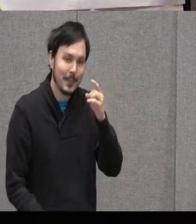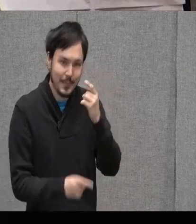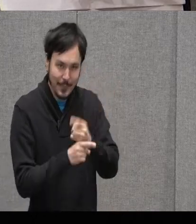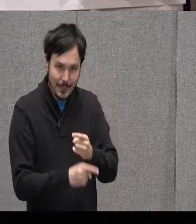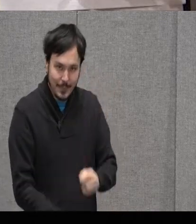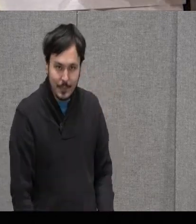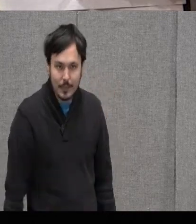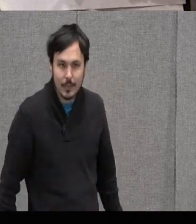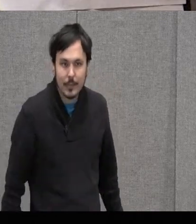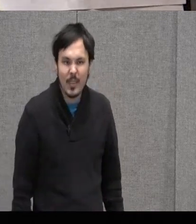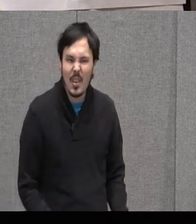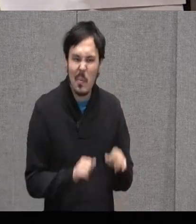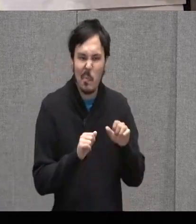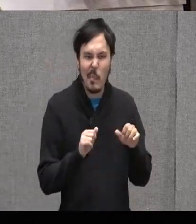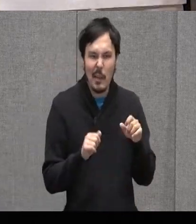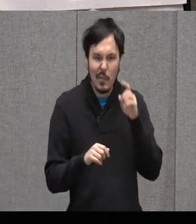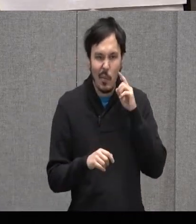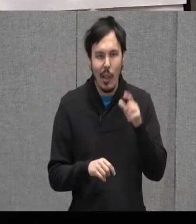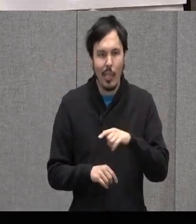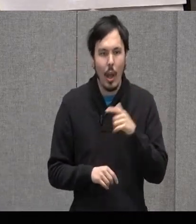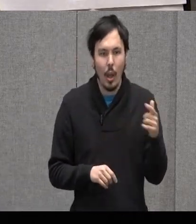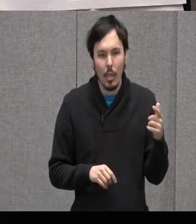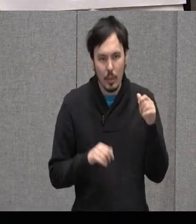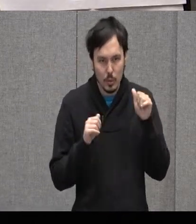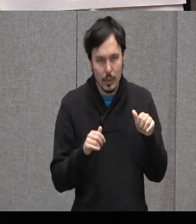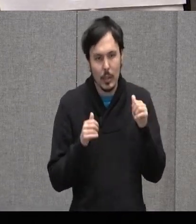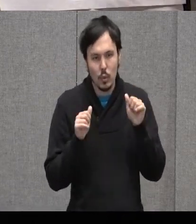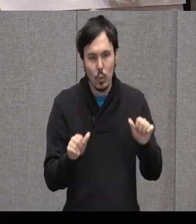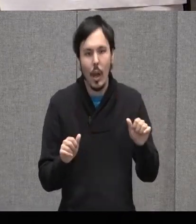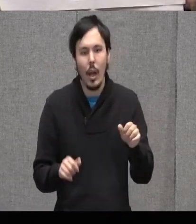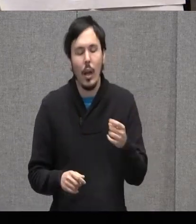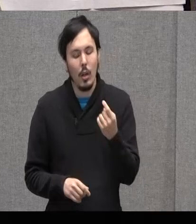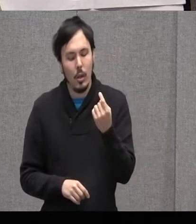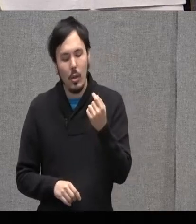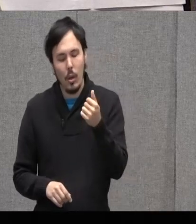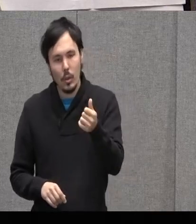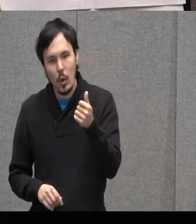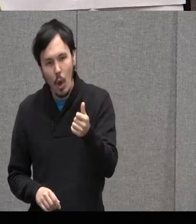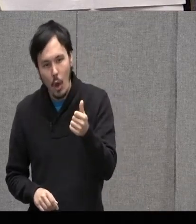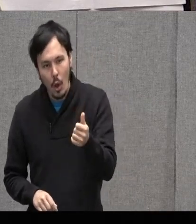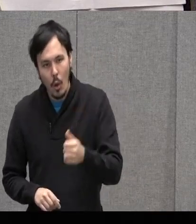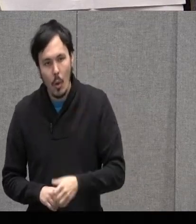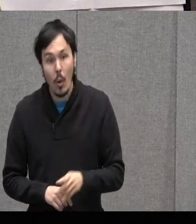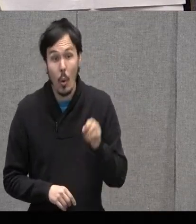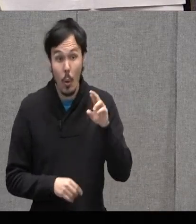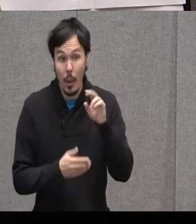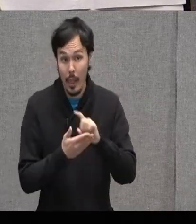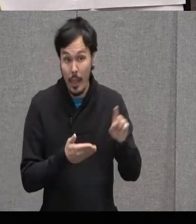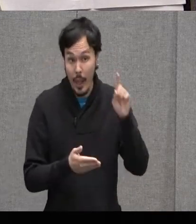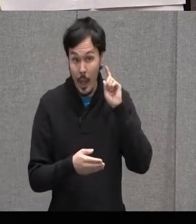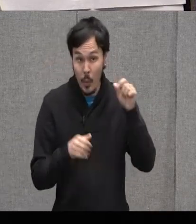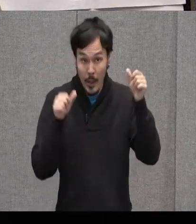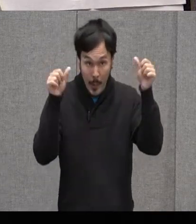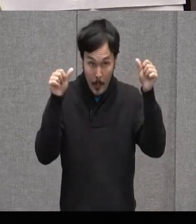So maybe this one, you can go ahead and try on your own or you could look last week, we posted some on our website